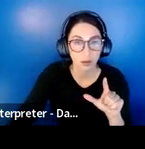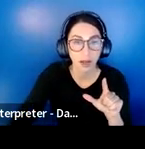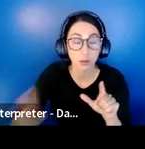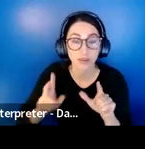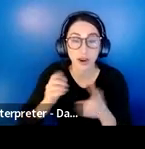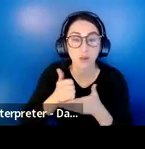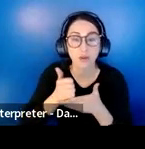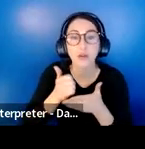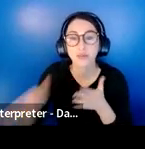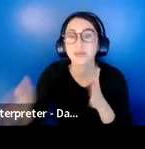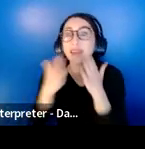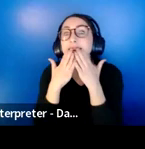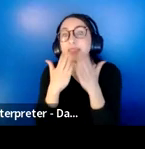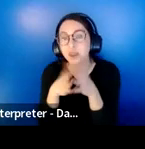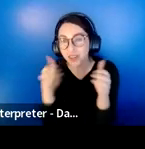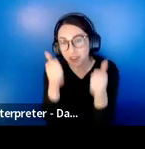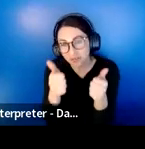ASL Interpreter - Danielle: That would be very helpful. Thank you so much.